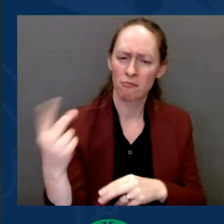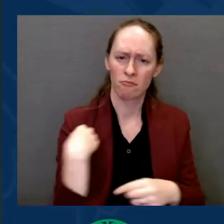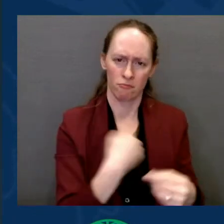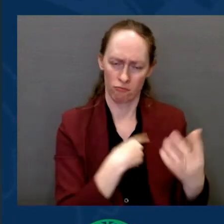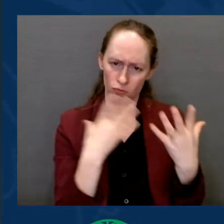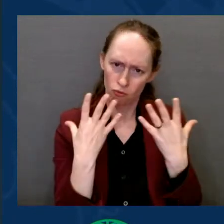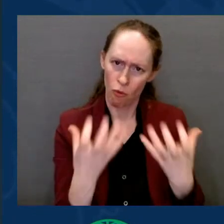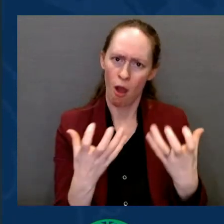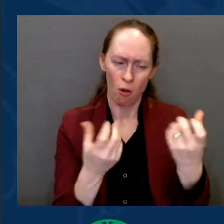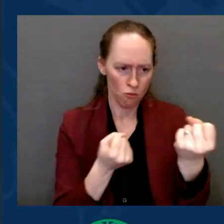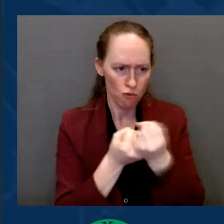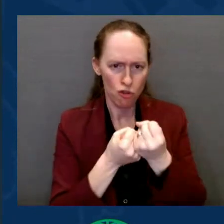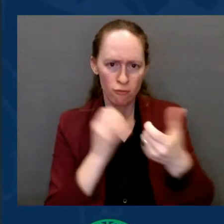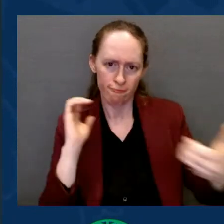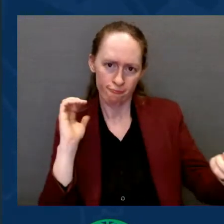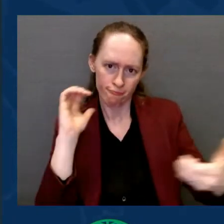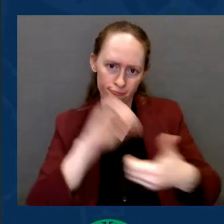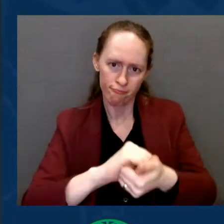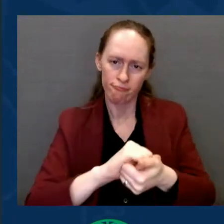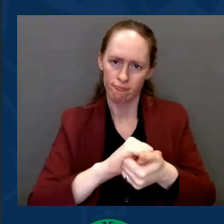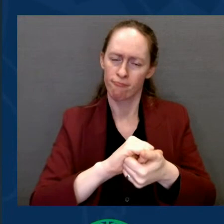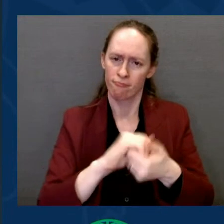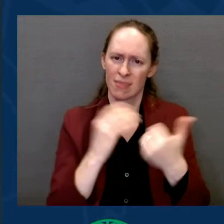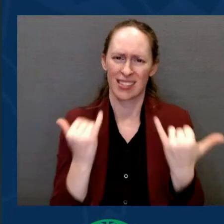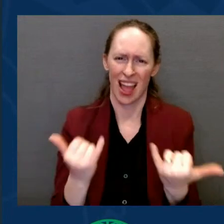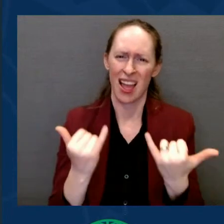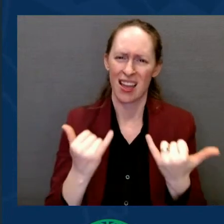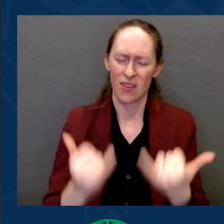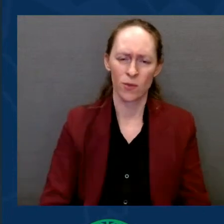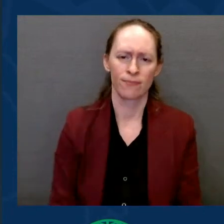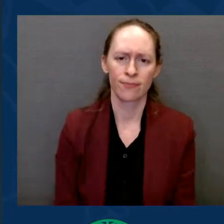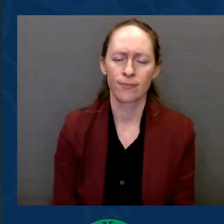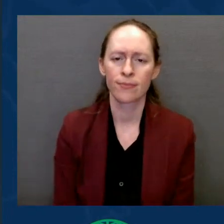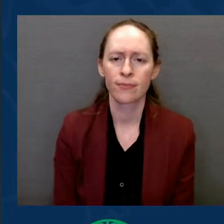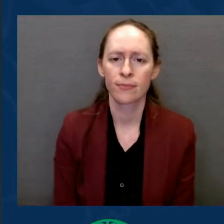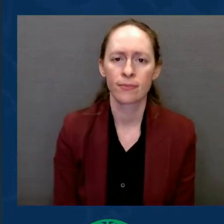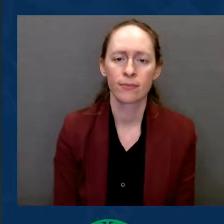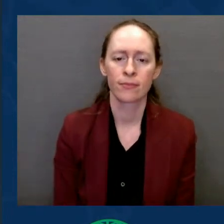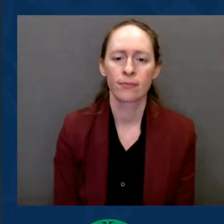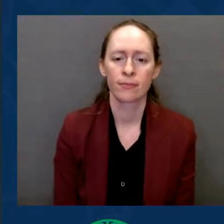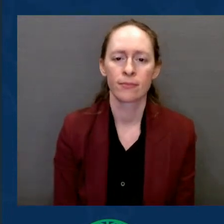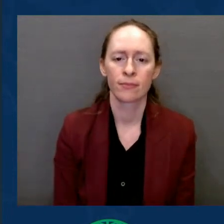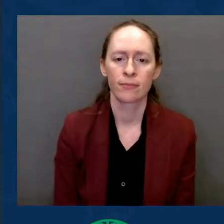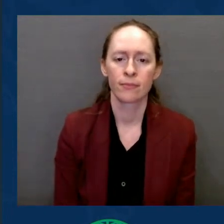President Sall, every leader around this room, I hope we're making it clear today and every day: